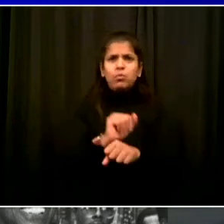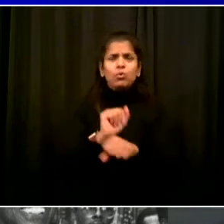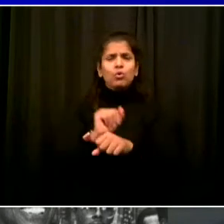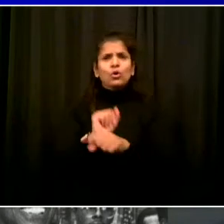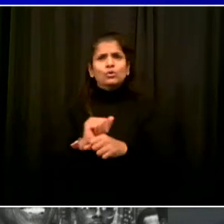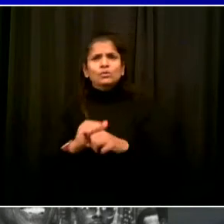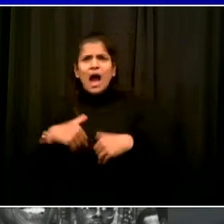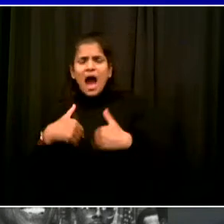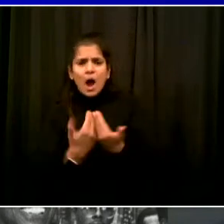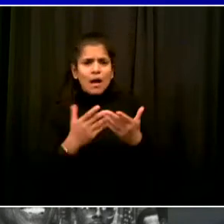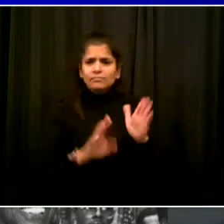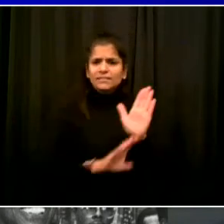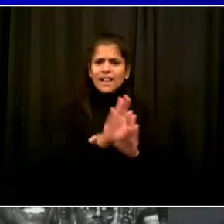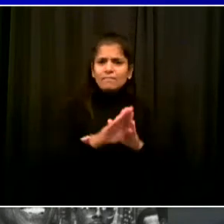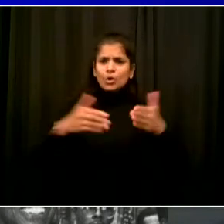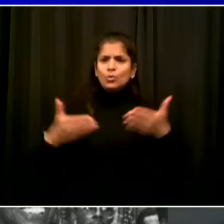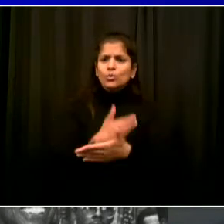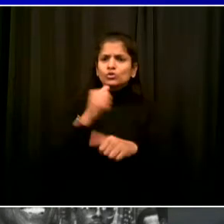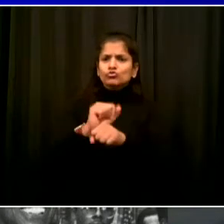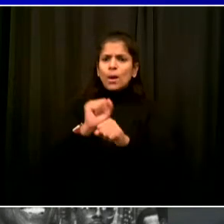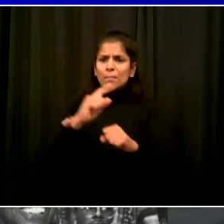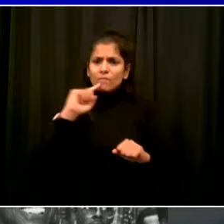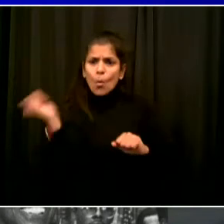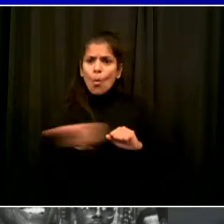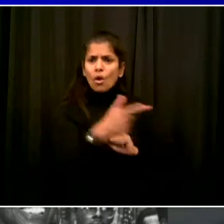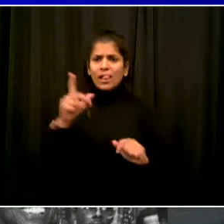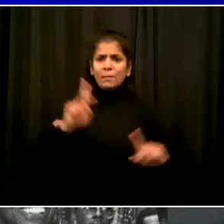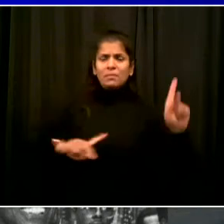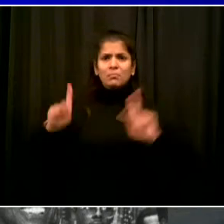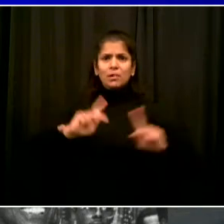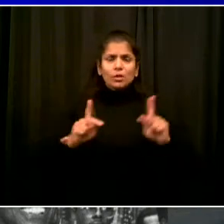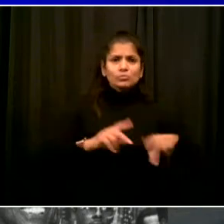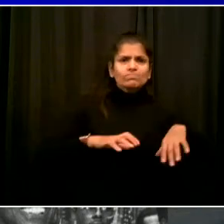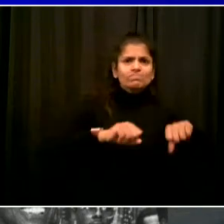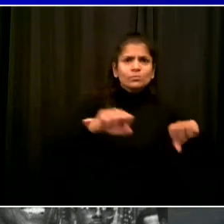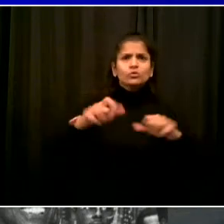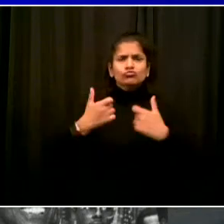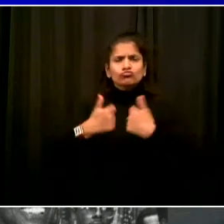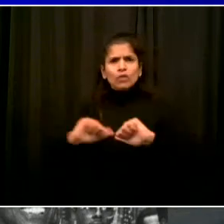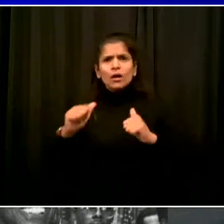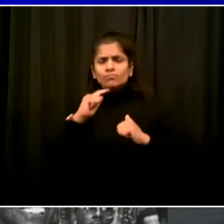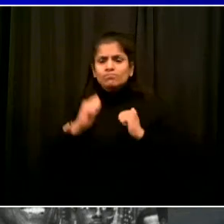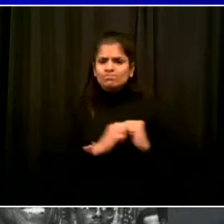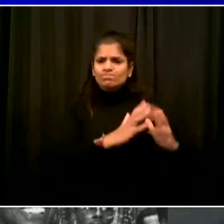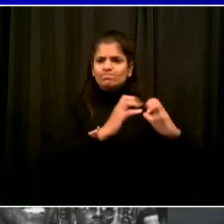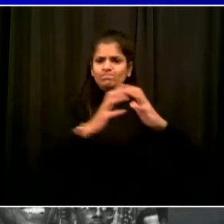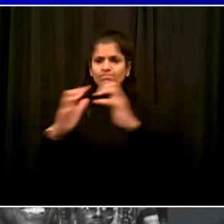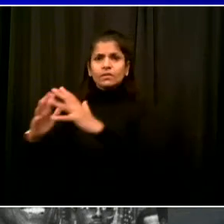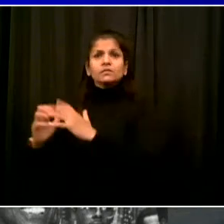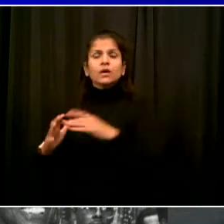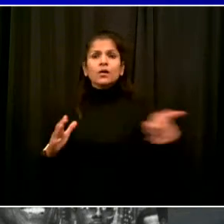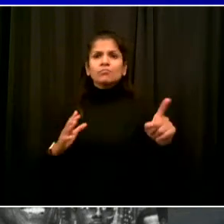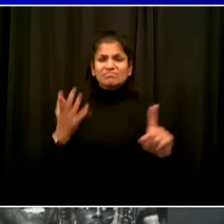AND I'M SPEAKING TO THE HUNDREDS OF HUNDREDS OF PEOPLE PART OF